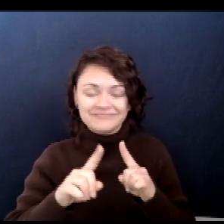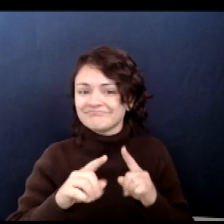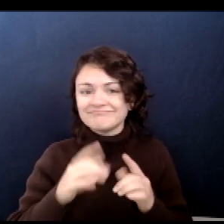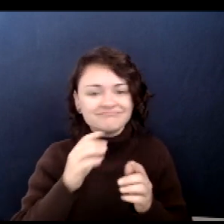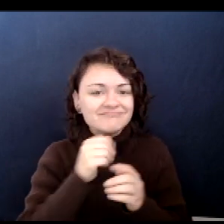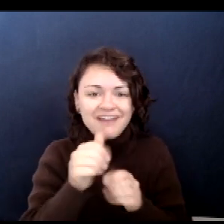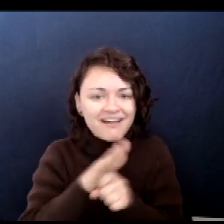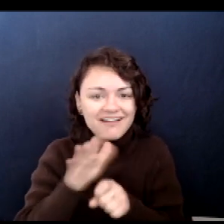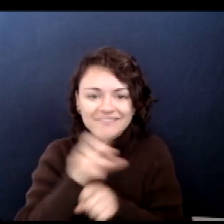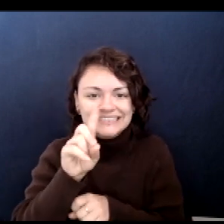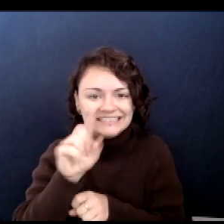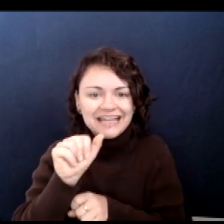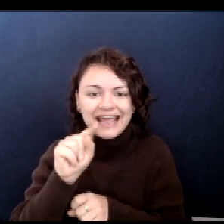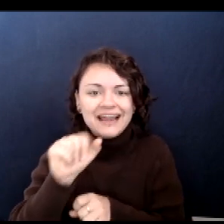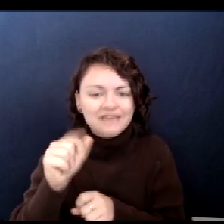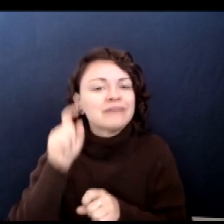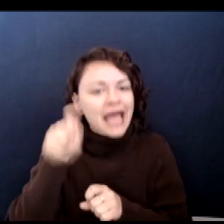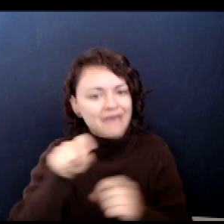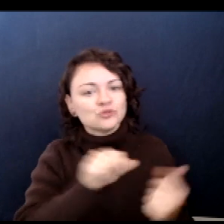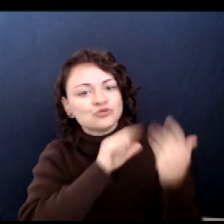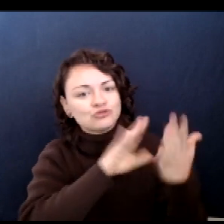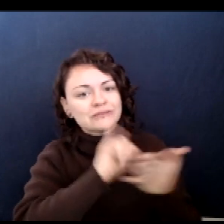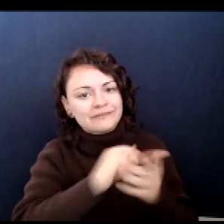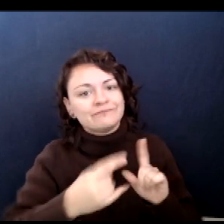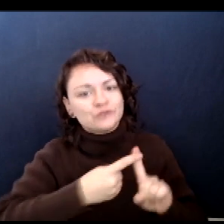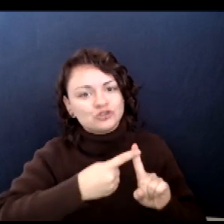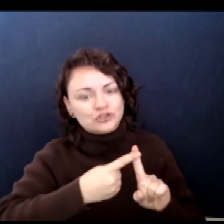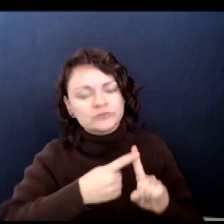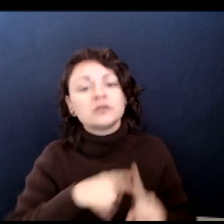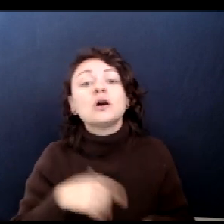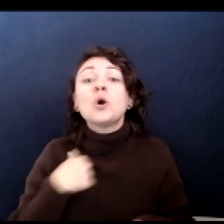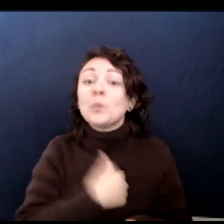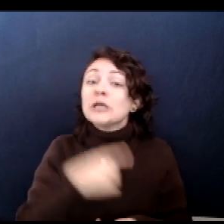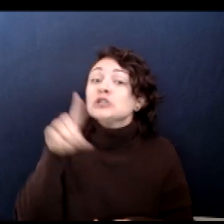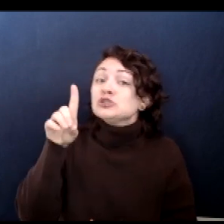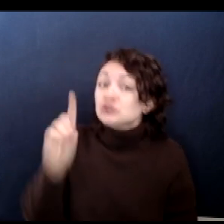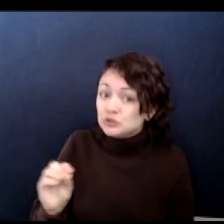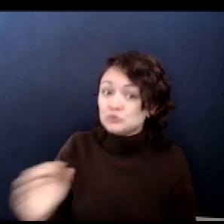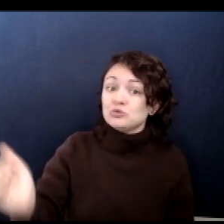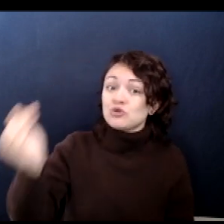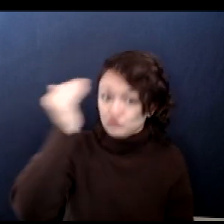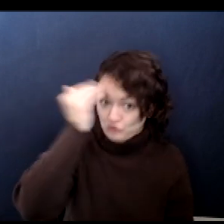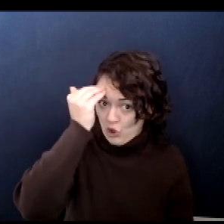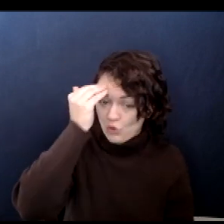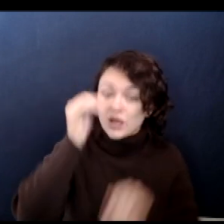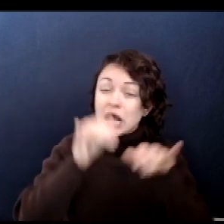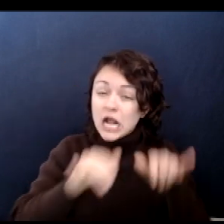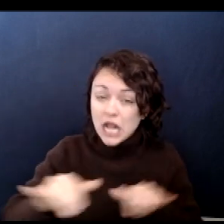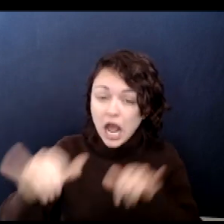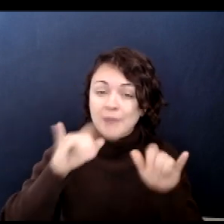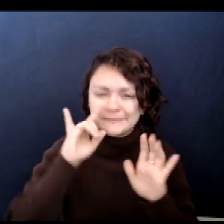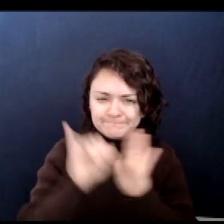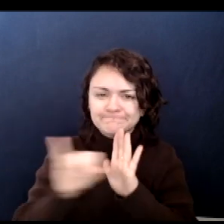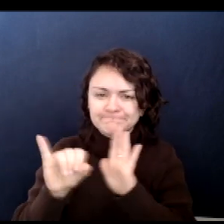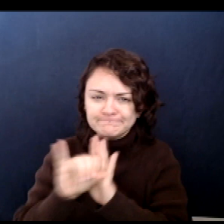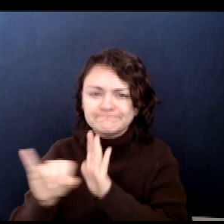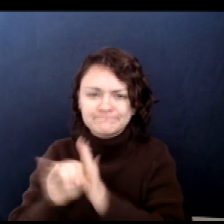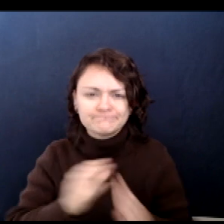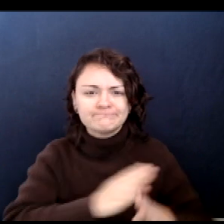we do know that it does show that there are commonly identified barriers in access to HCBS,